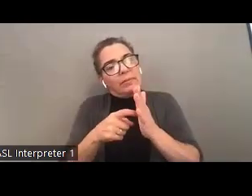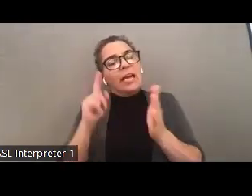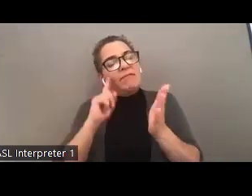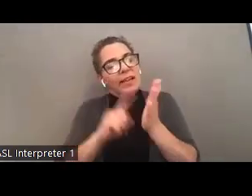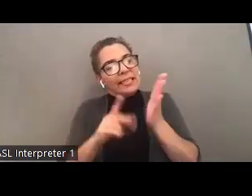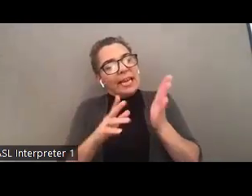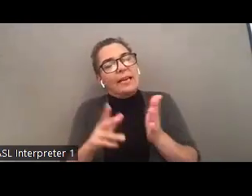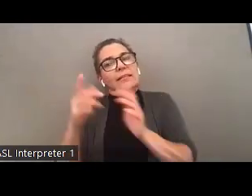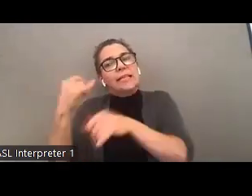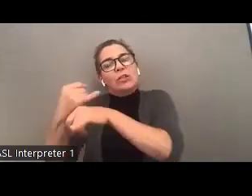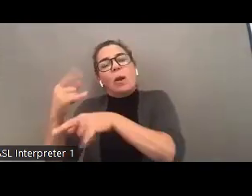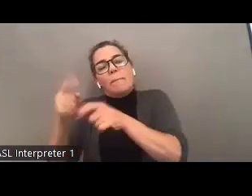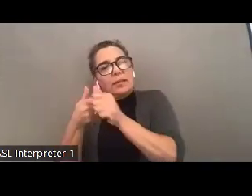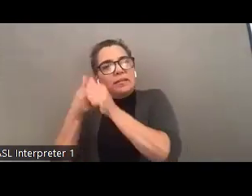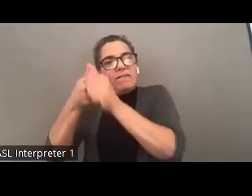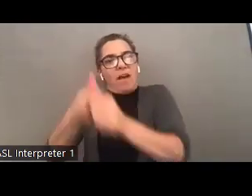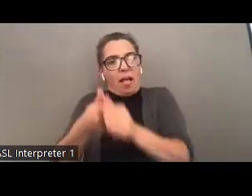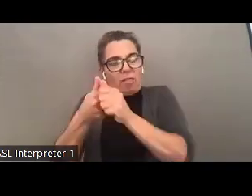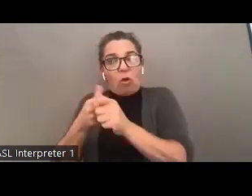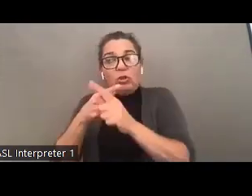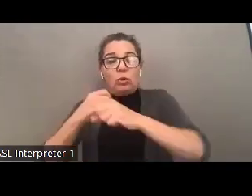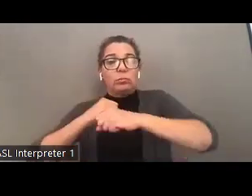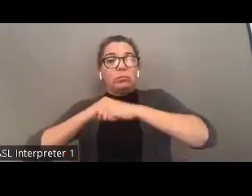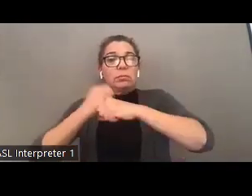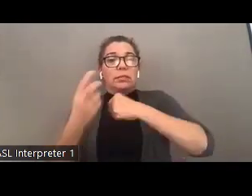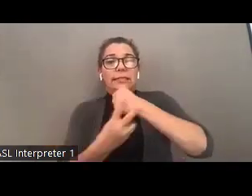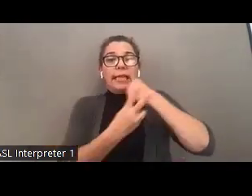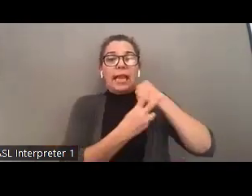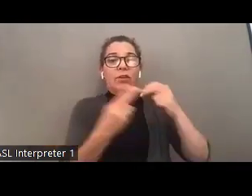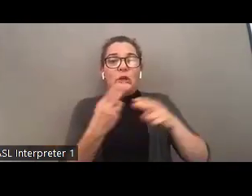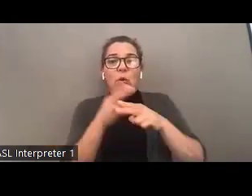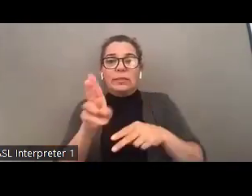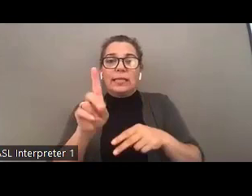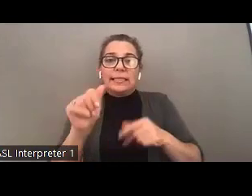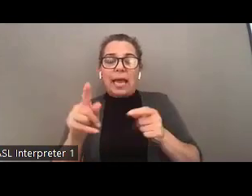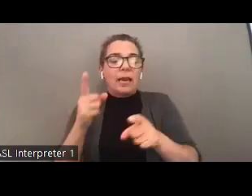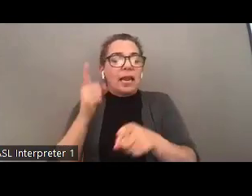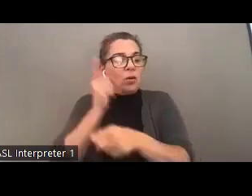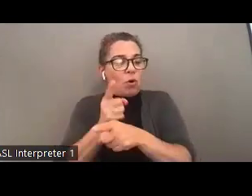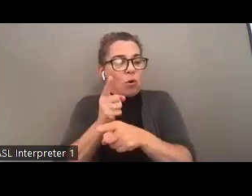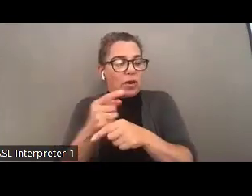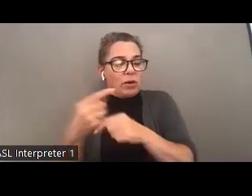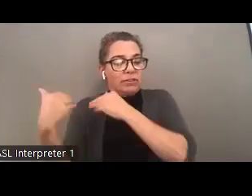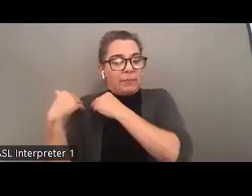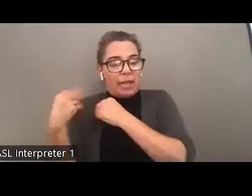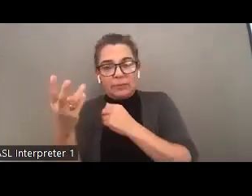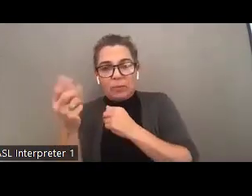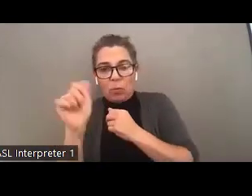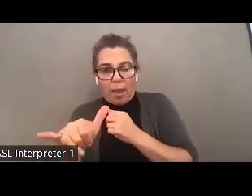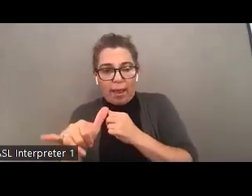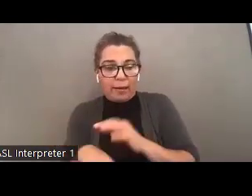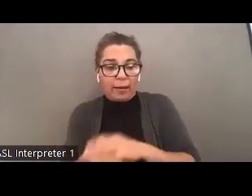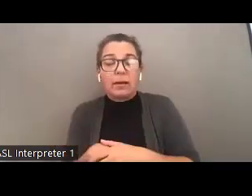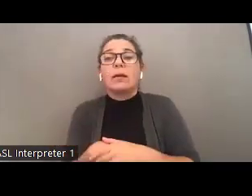must uphold to safeguard and use data responsibly. These responsibilities, detailed information, FAQs,